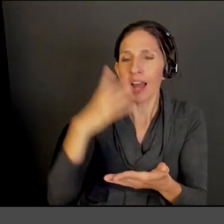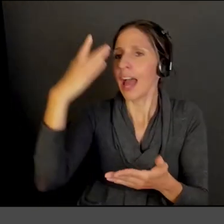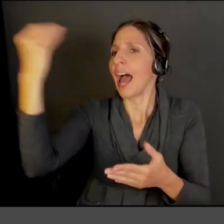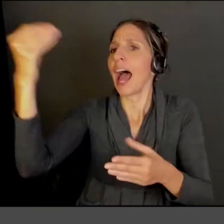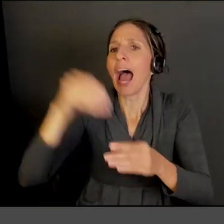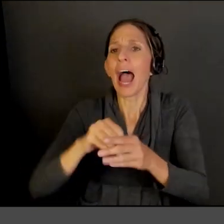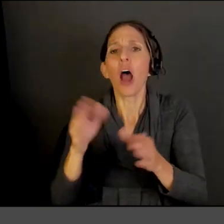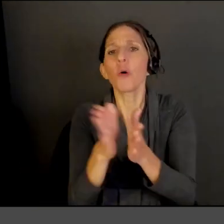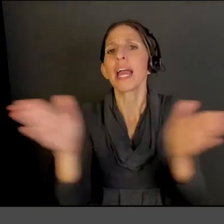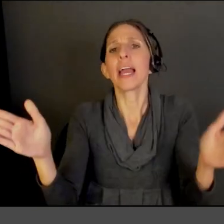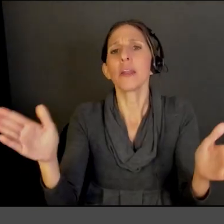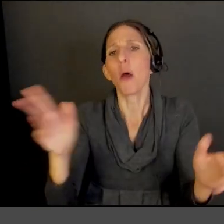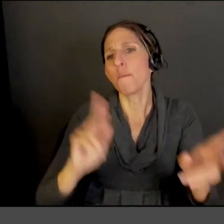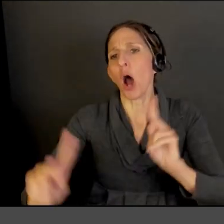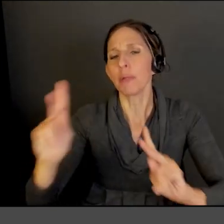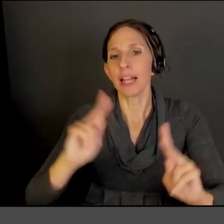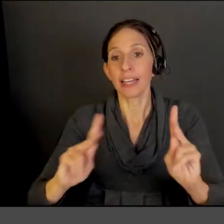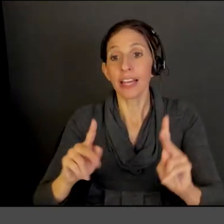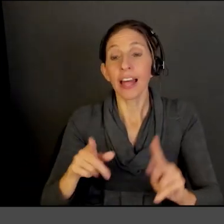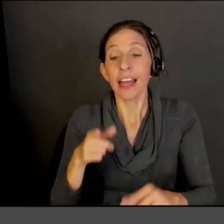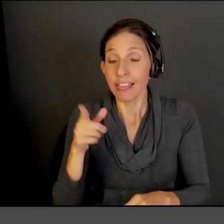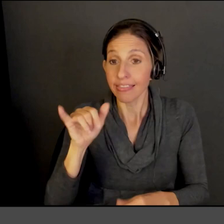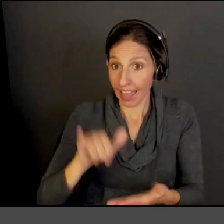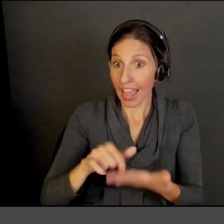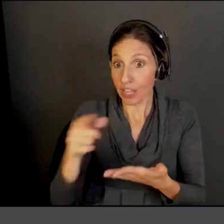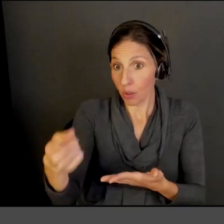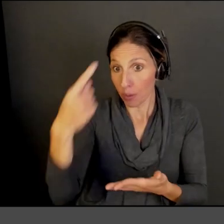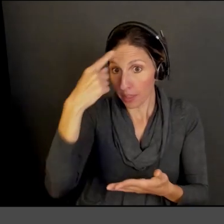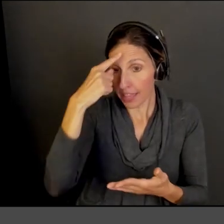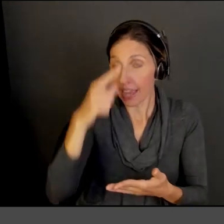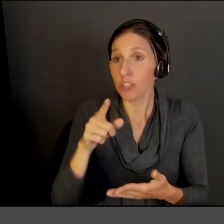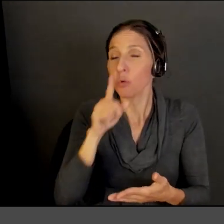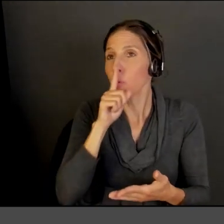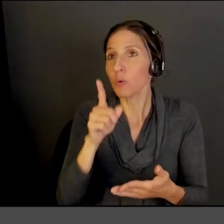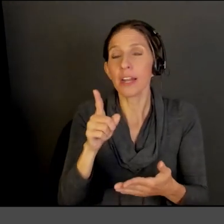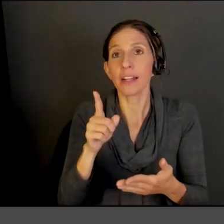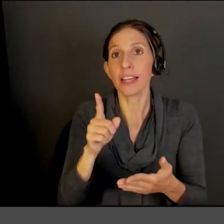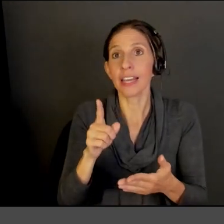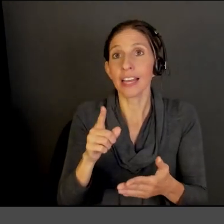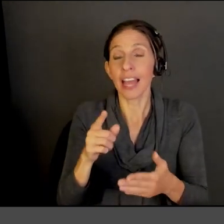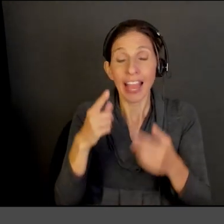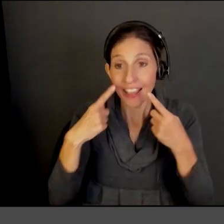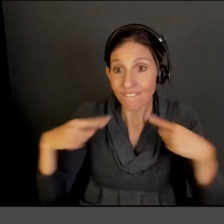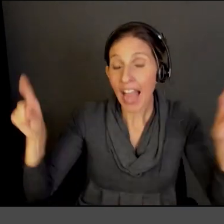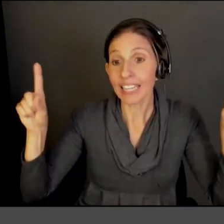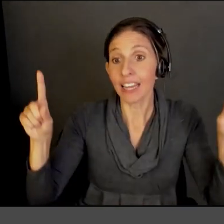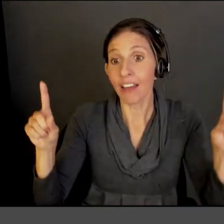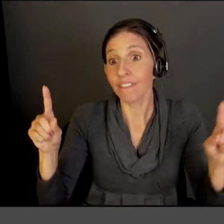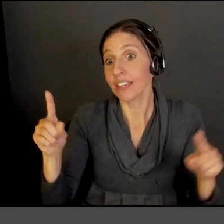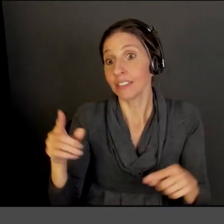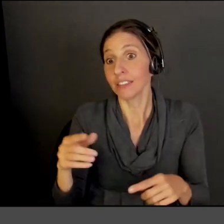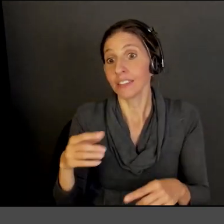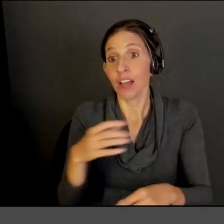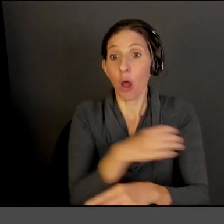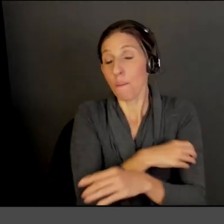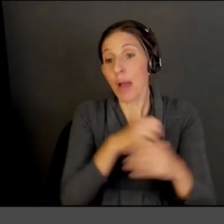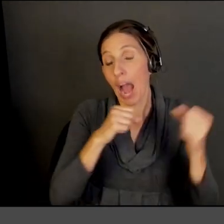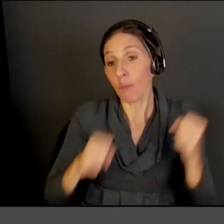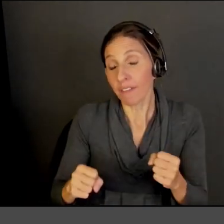VERY, VERY RICHLY, VERY POWERFULLY, VERY EFFECTIVELY. THAT'S A, THAT'S A GOOD QUESTION. I DON'T KNOW.